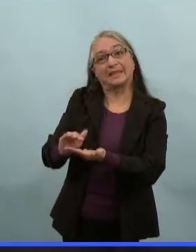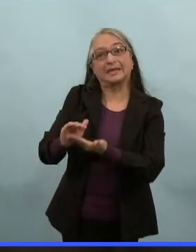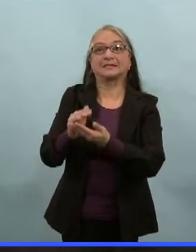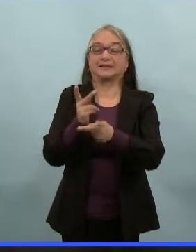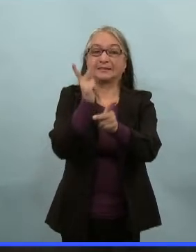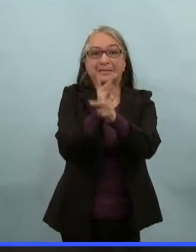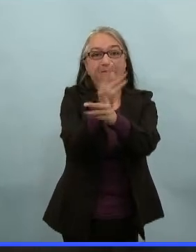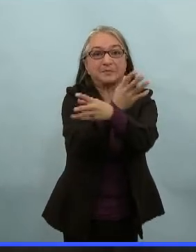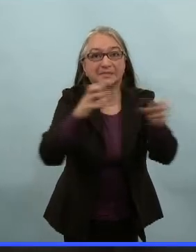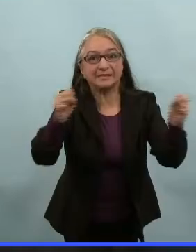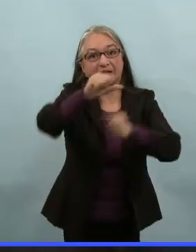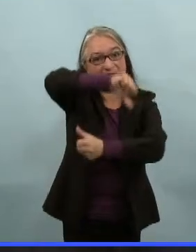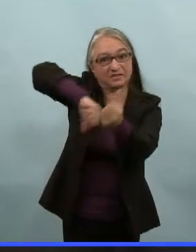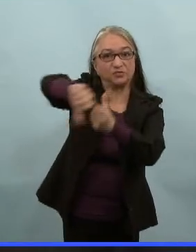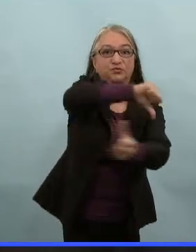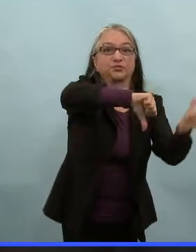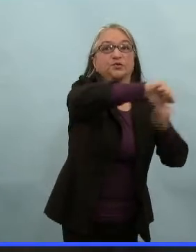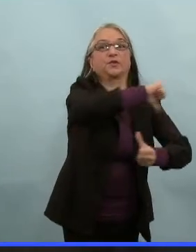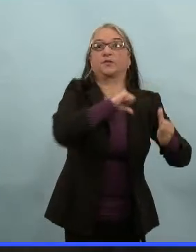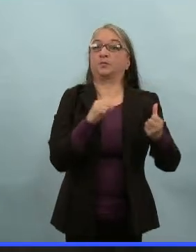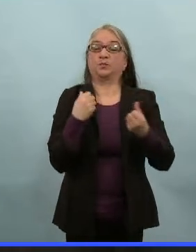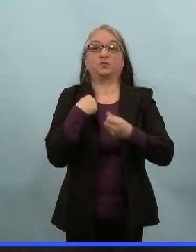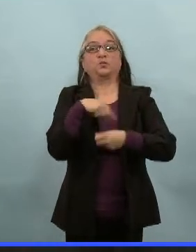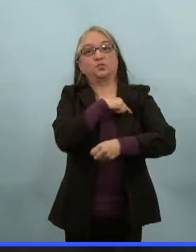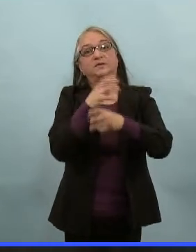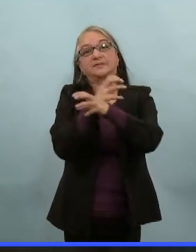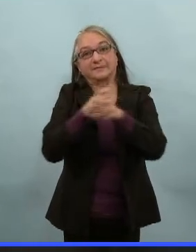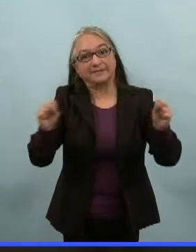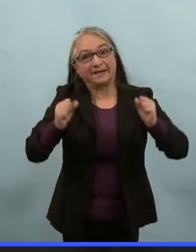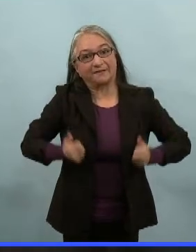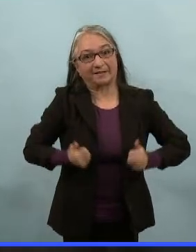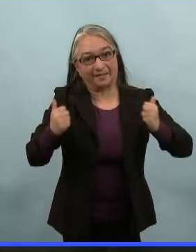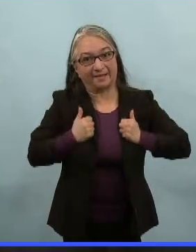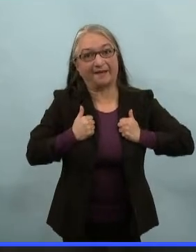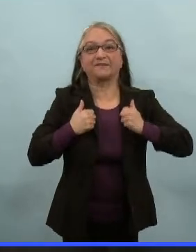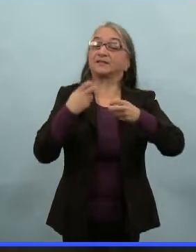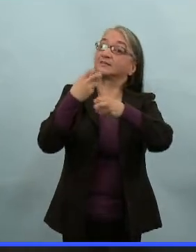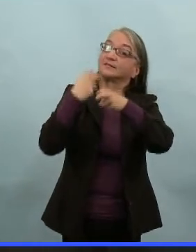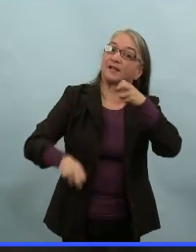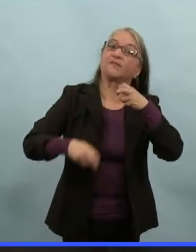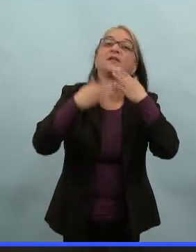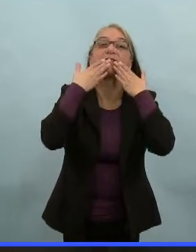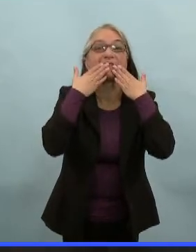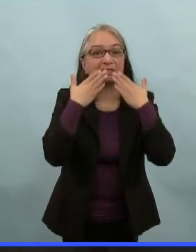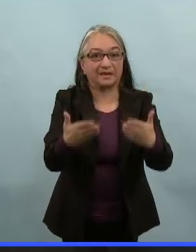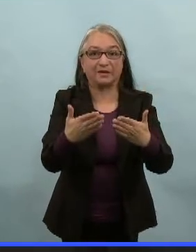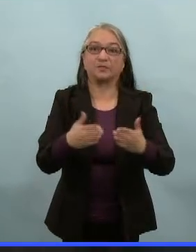to save lives even though it is hard thank you for that i will now turn things over to dr reimer